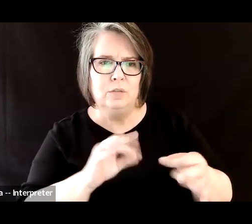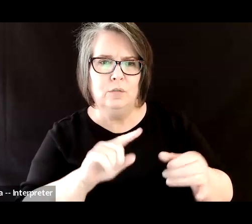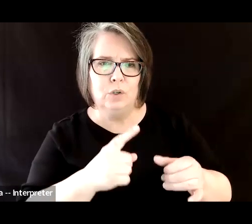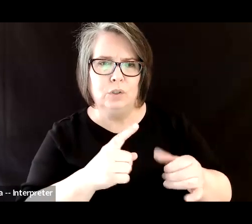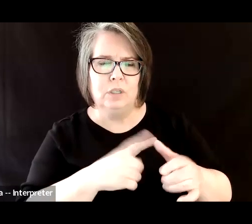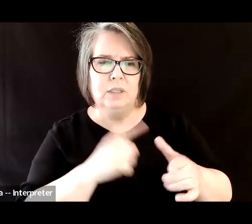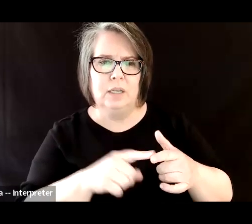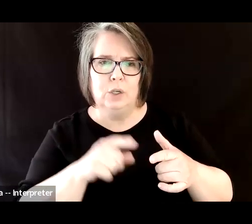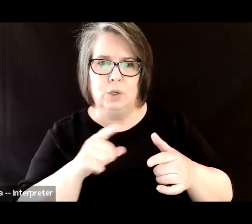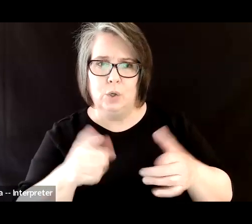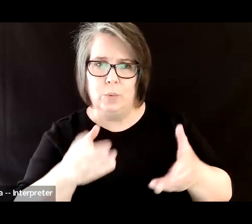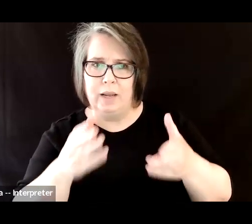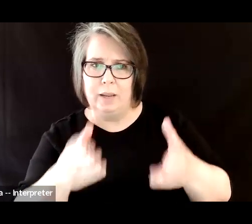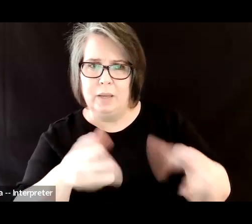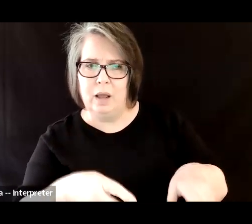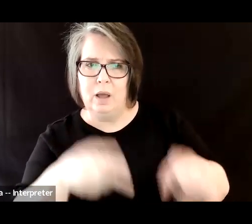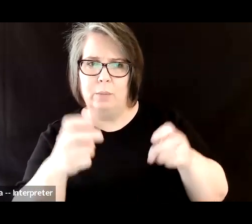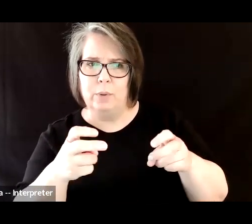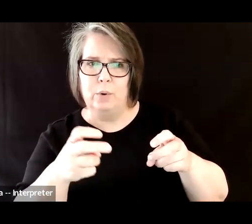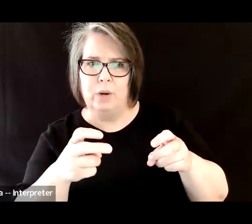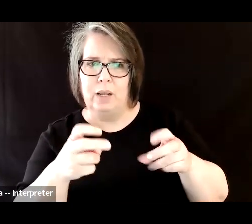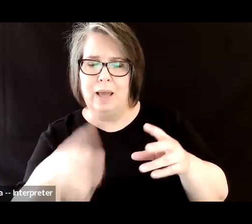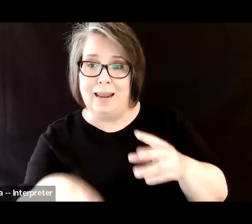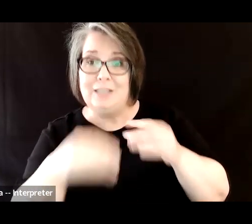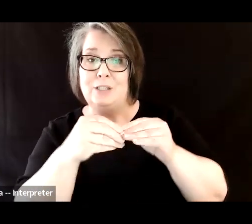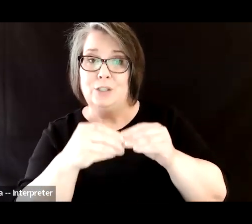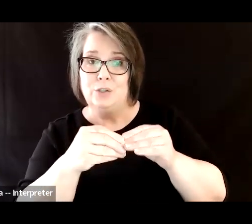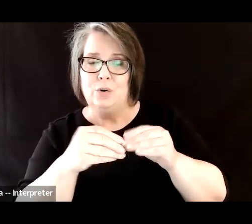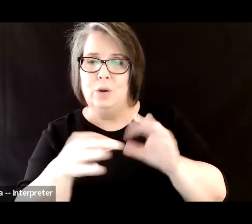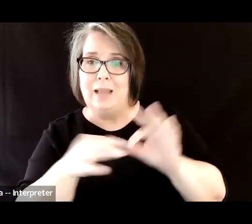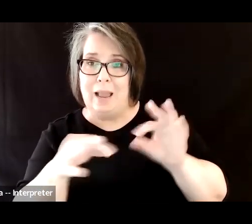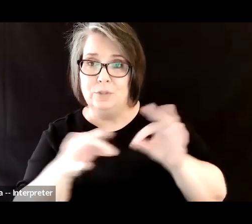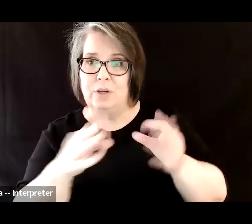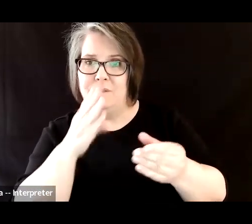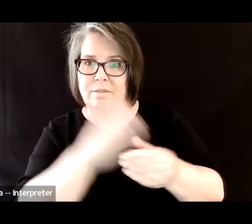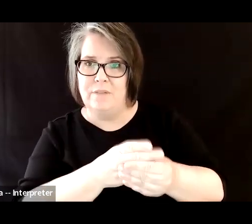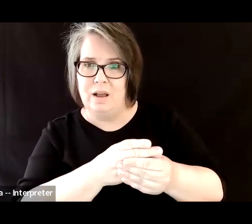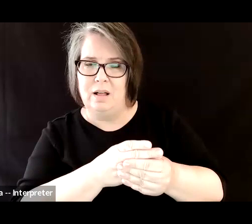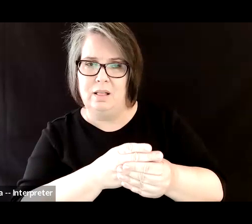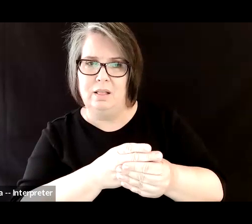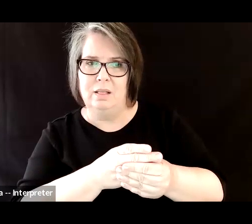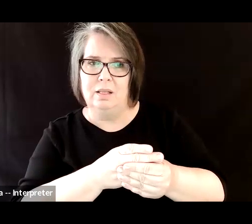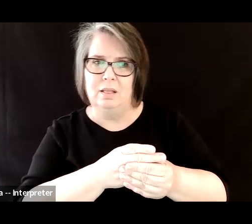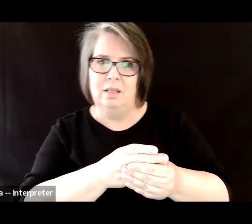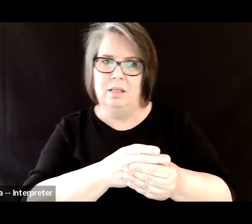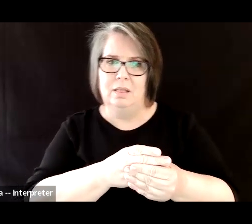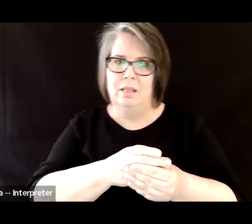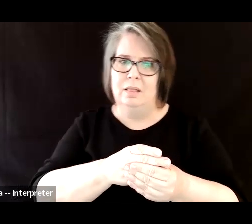uploading a different caption or transcript file? I will send that over to you.